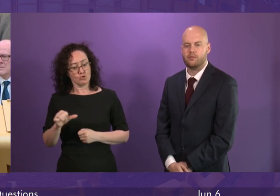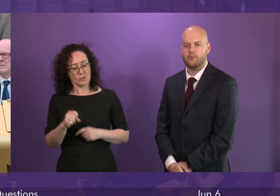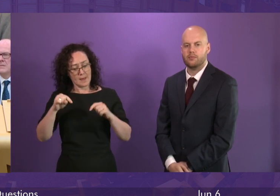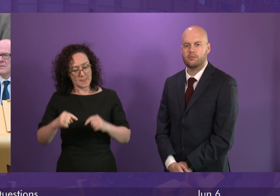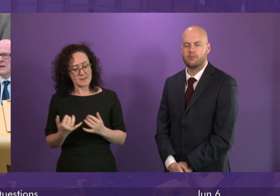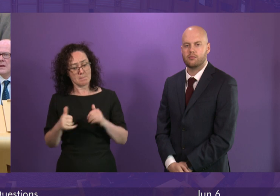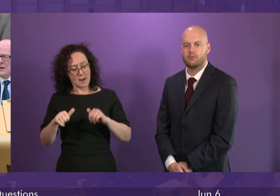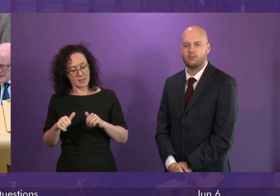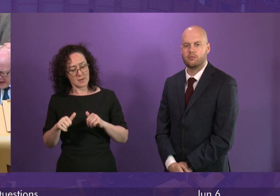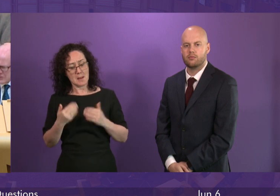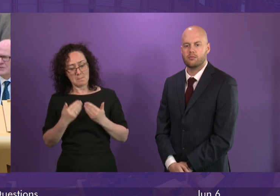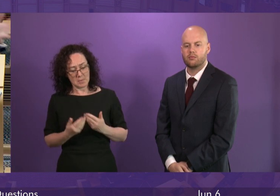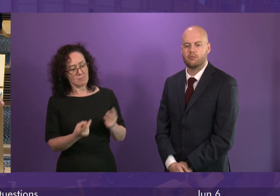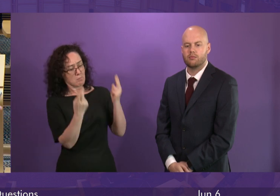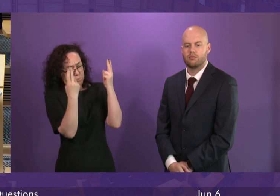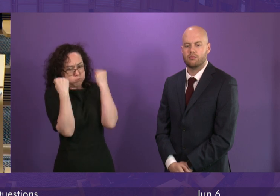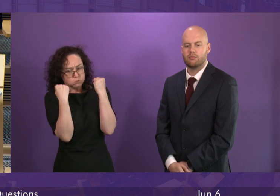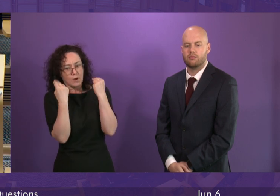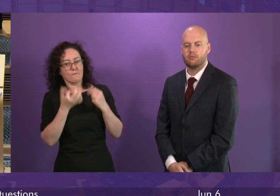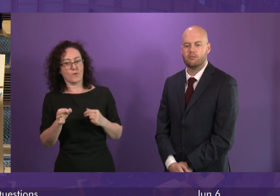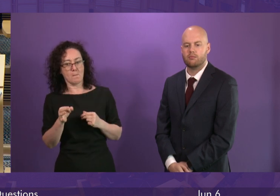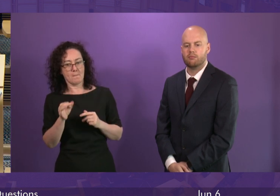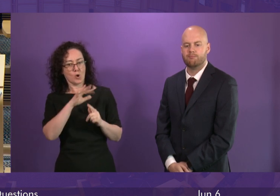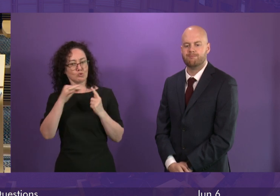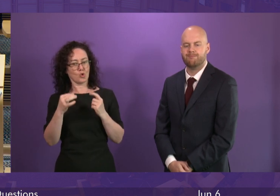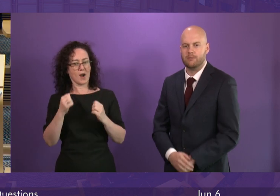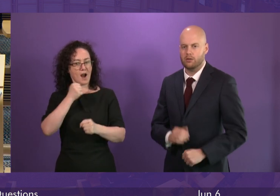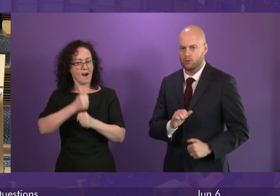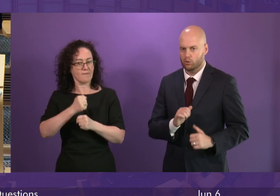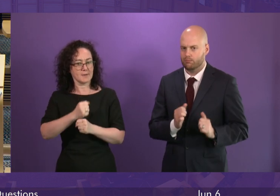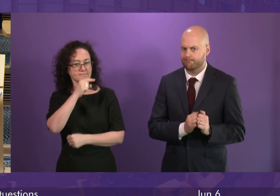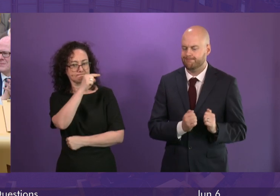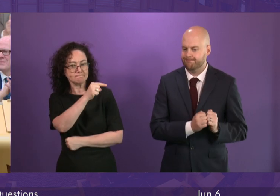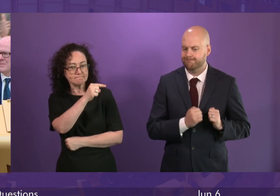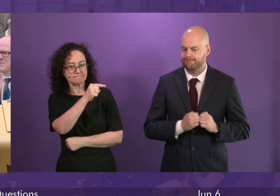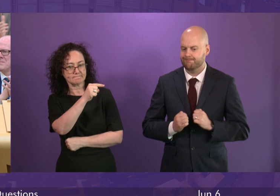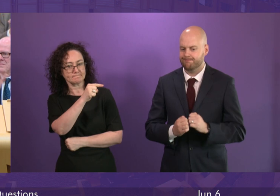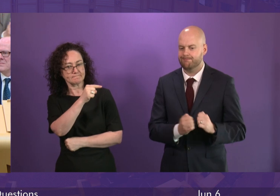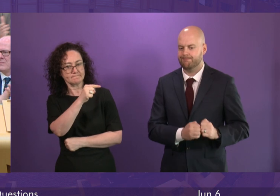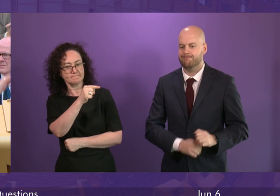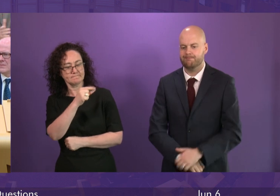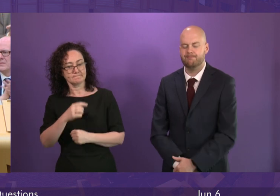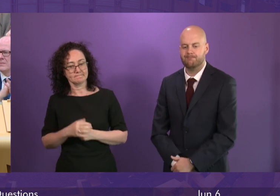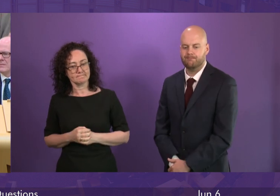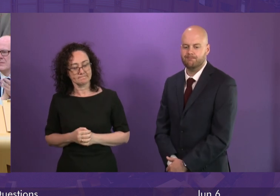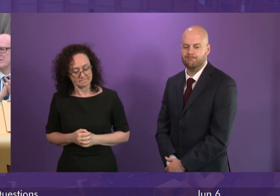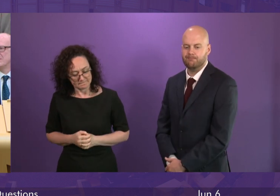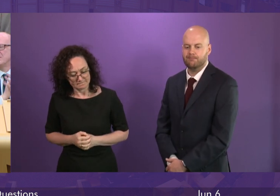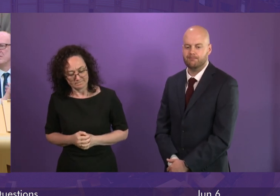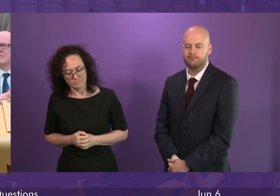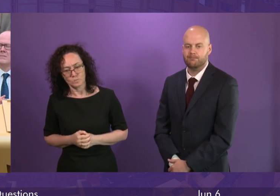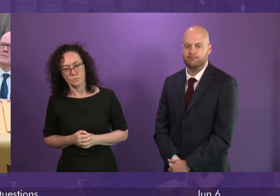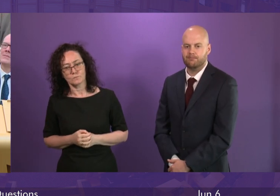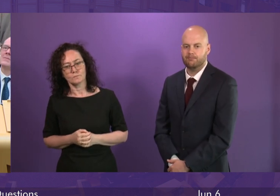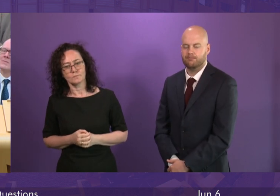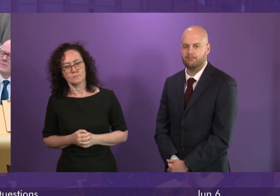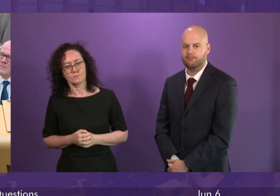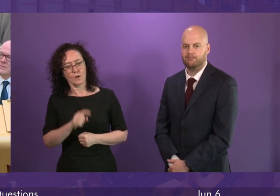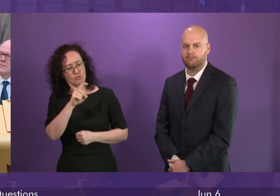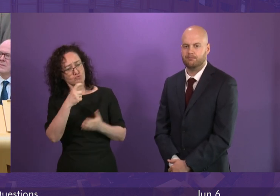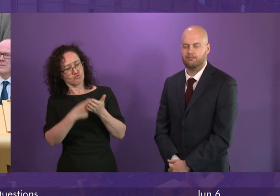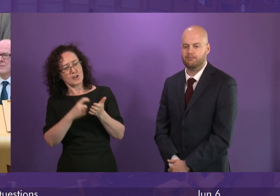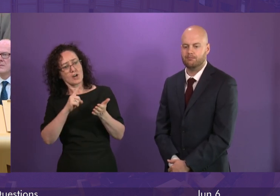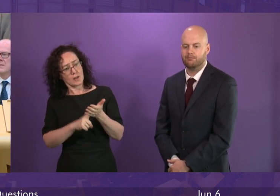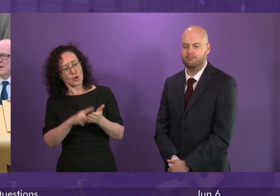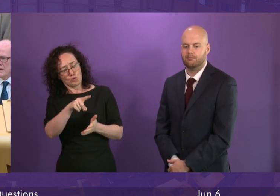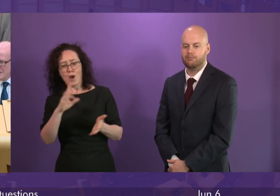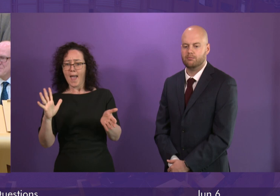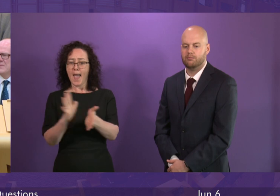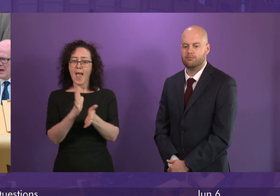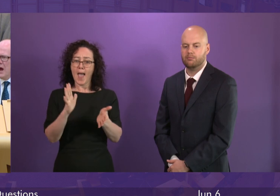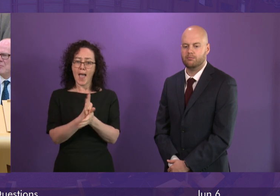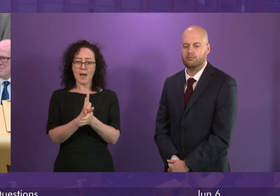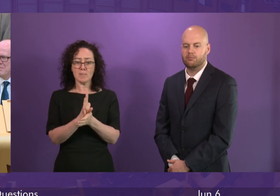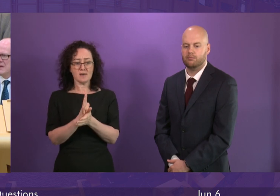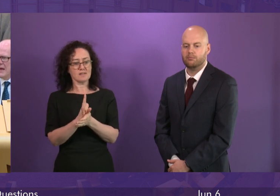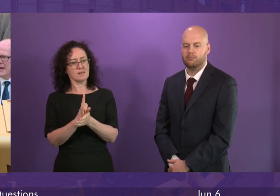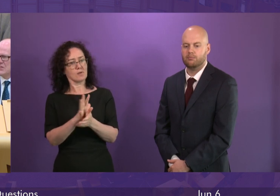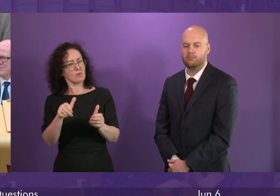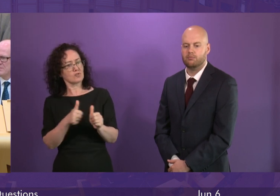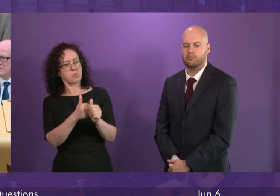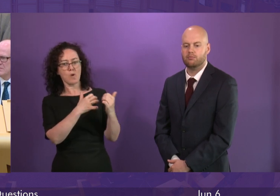to by a Tory Government that Richard Leonard is quite happy to keep in office, thereby